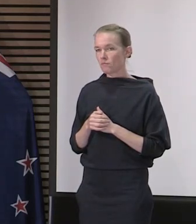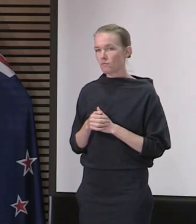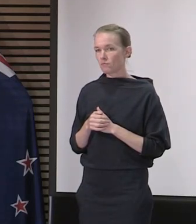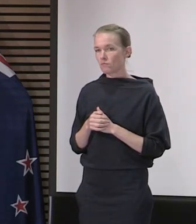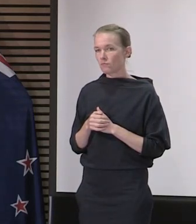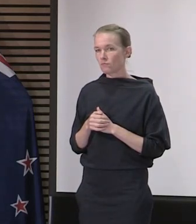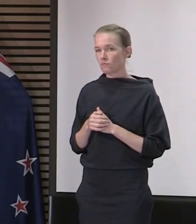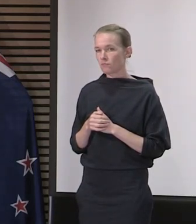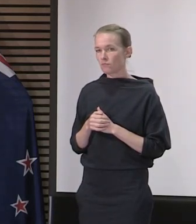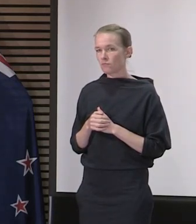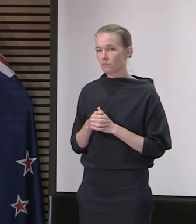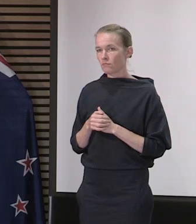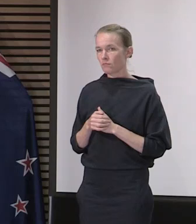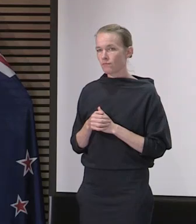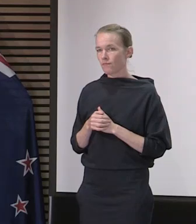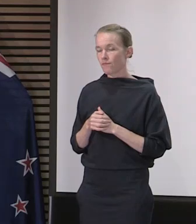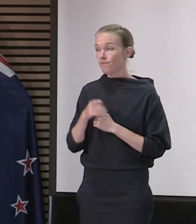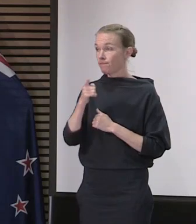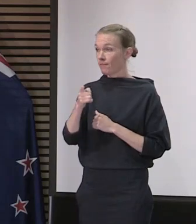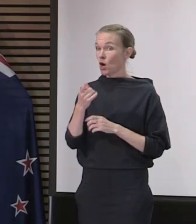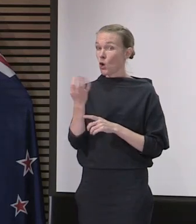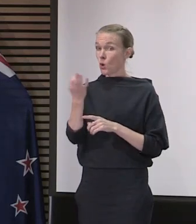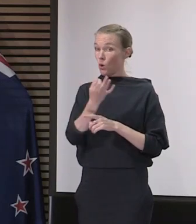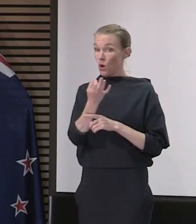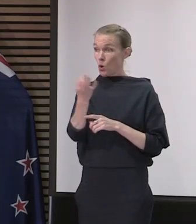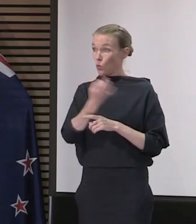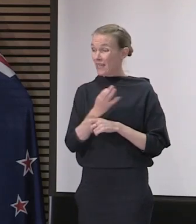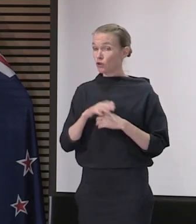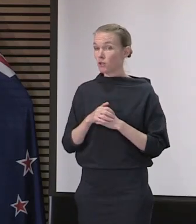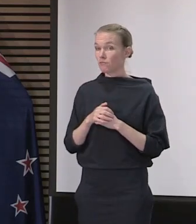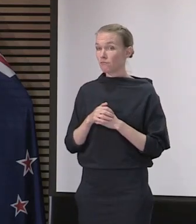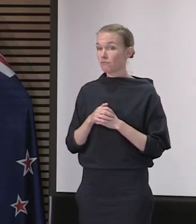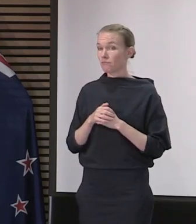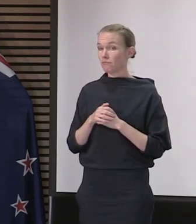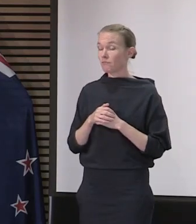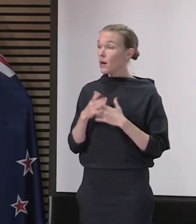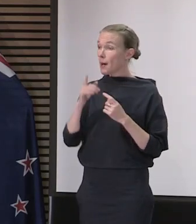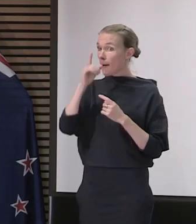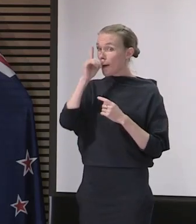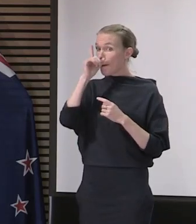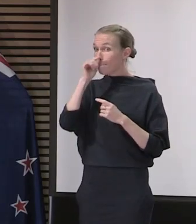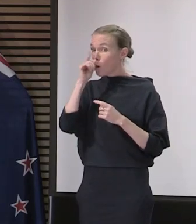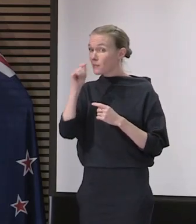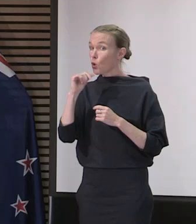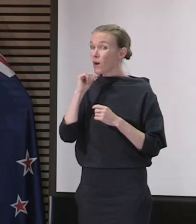argument for a case-by-case basis relaxing of the rules